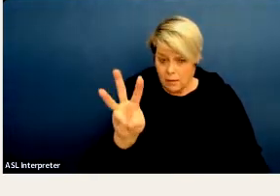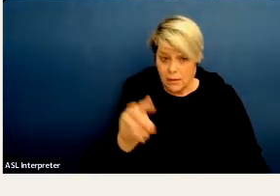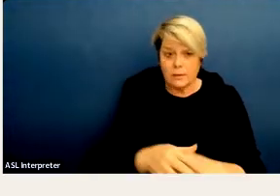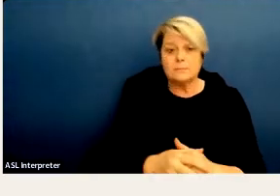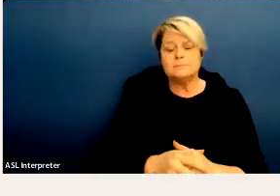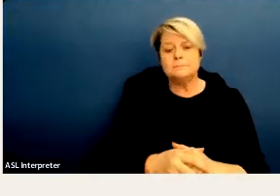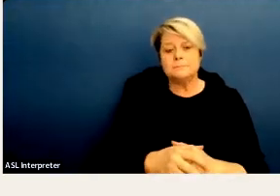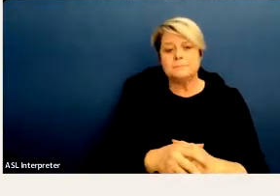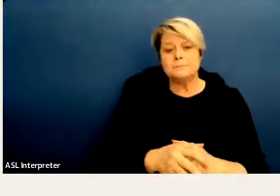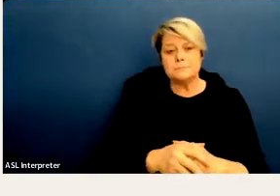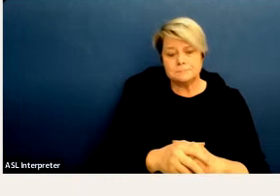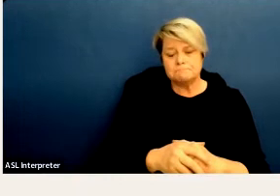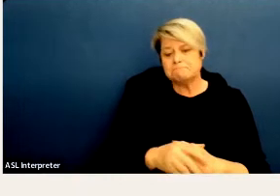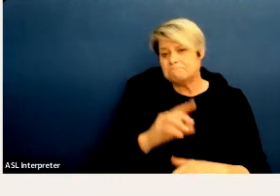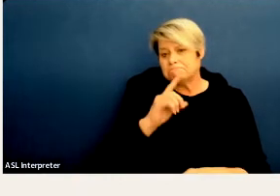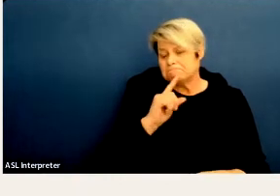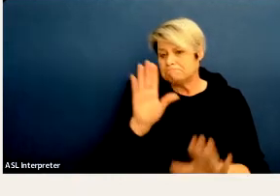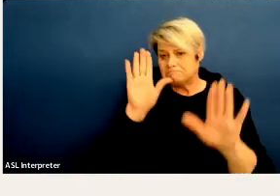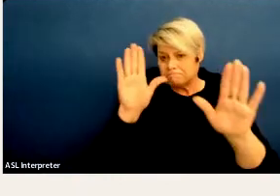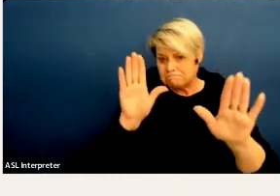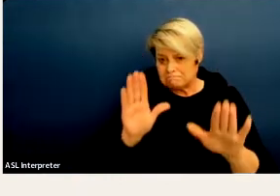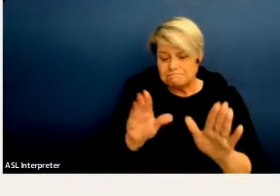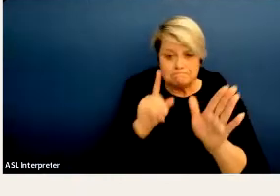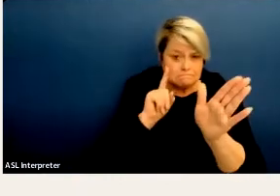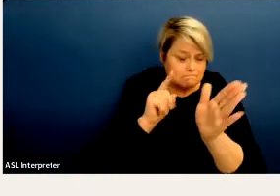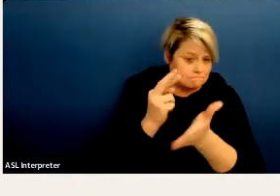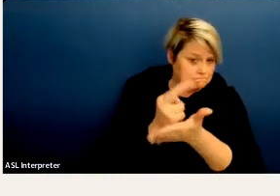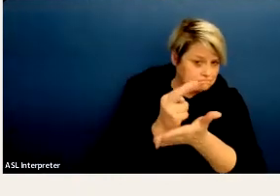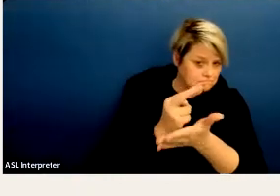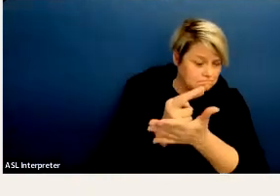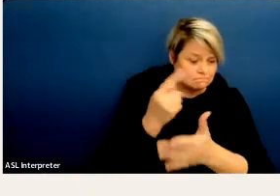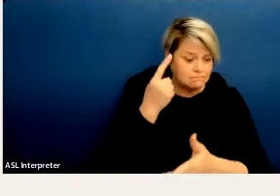We have the AGLA information partnership. And I